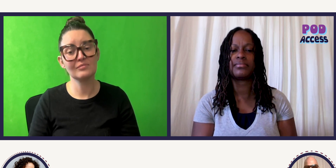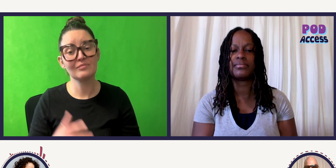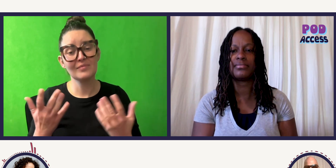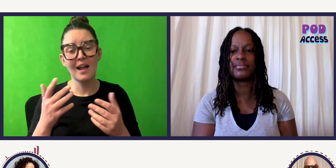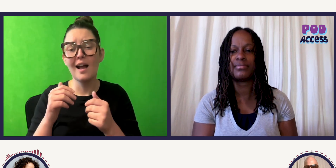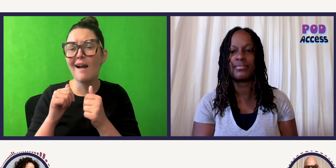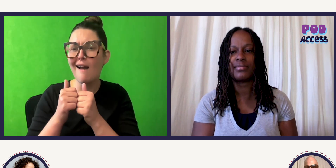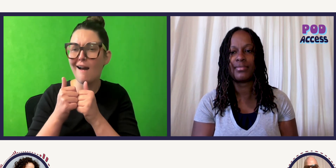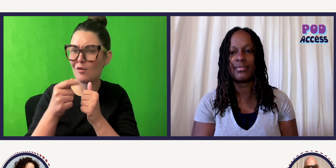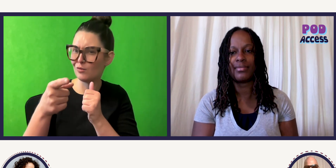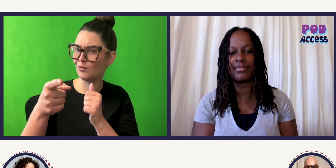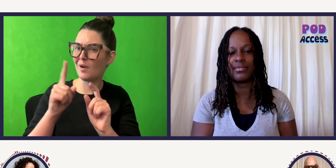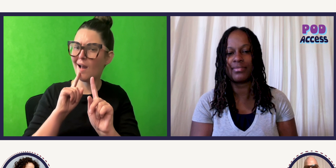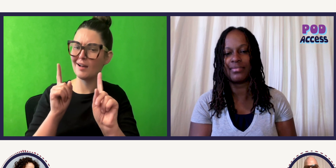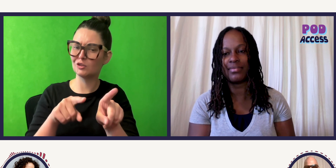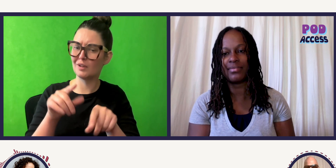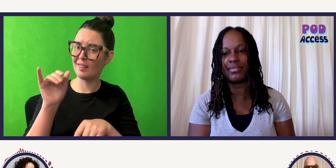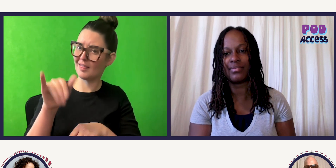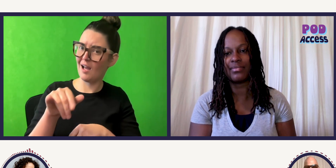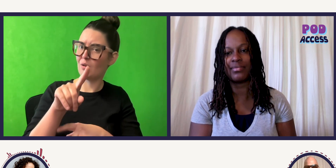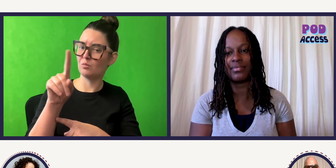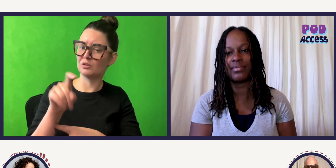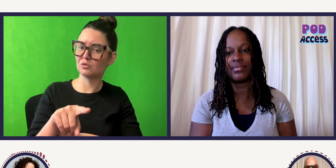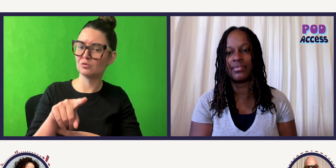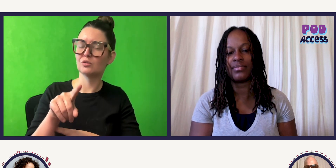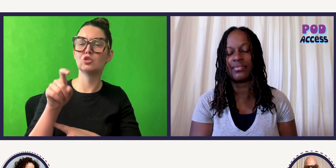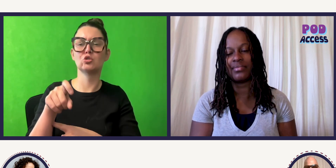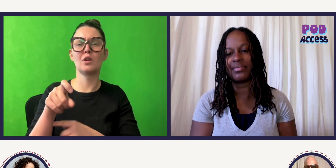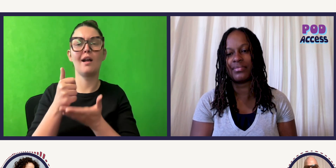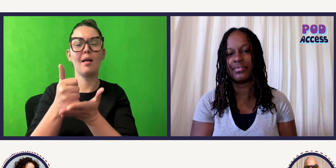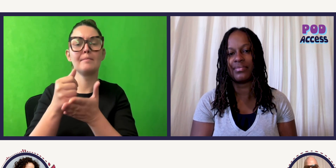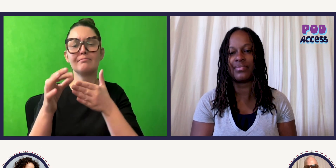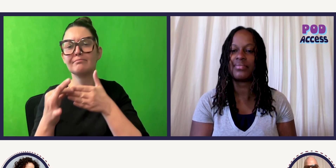How you answer that question should help you develop your presentation style, your artwork,